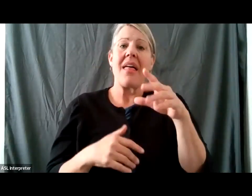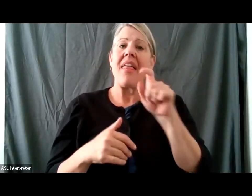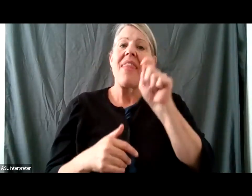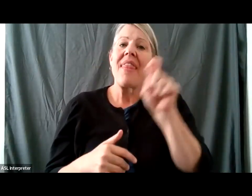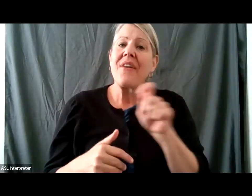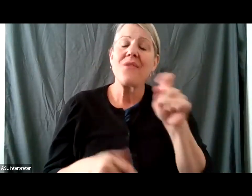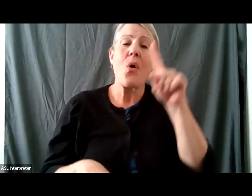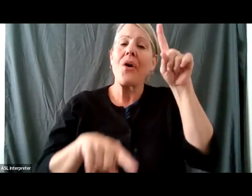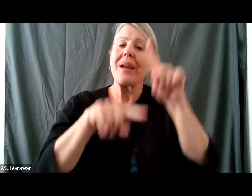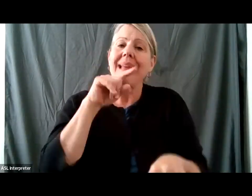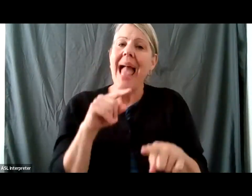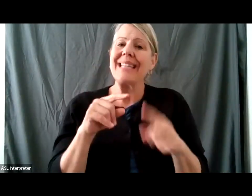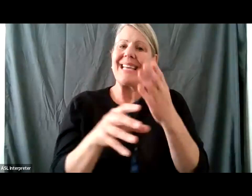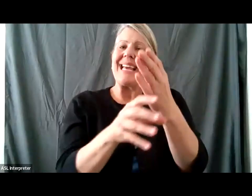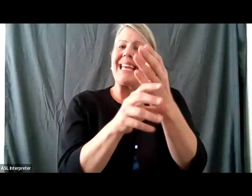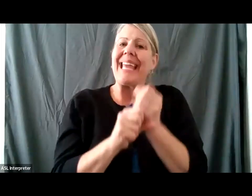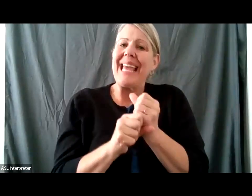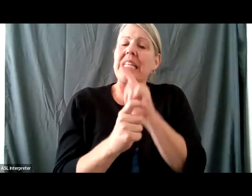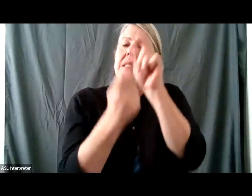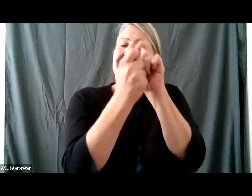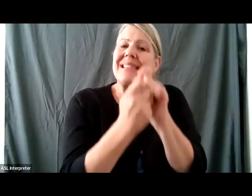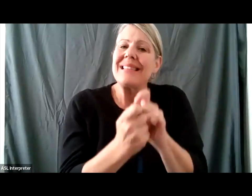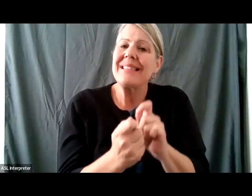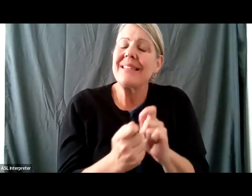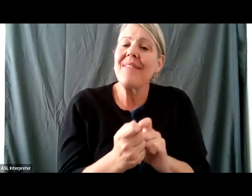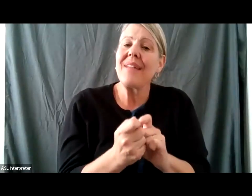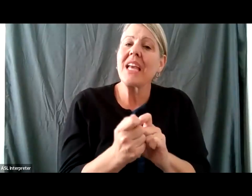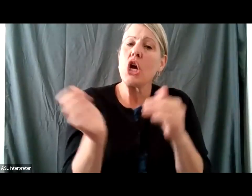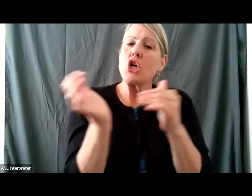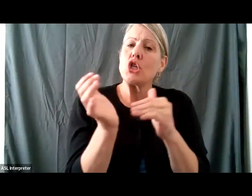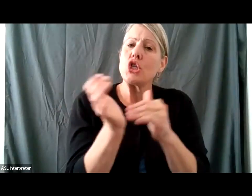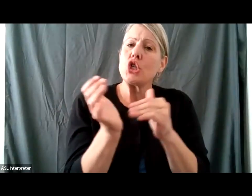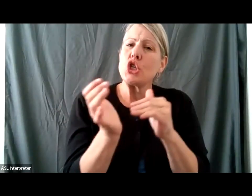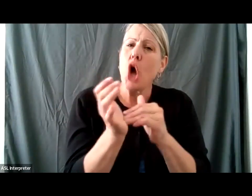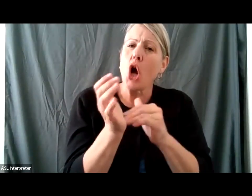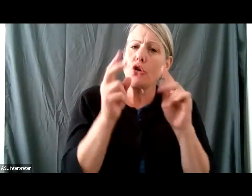sometimes for decades just because they can't transfer to the right surface, they can't